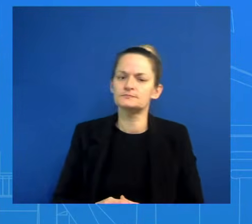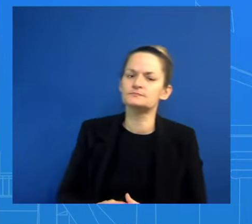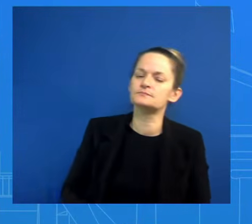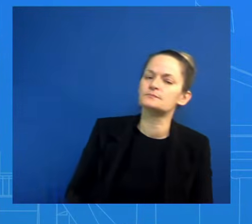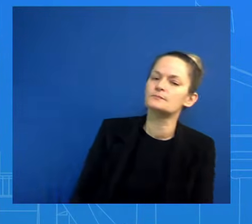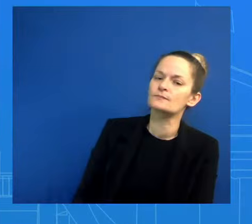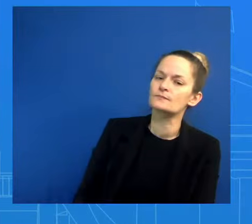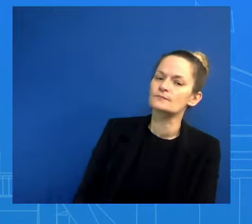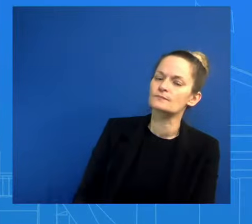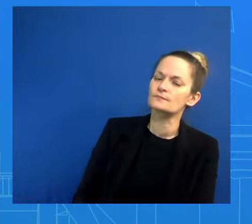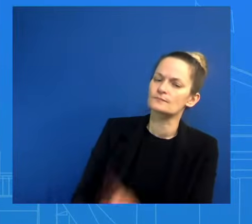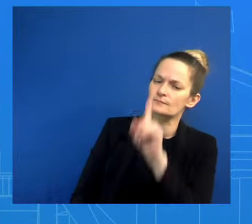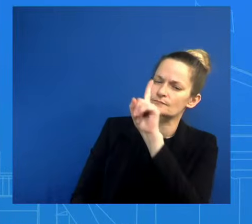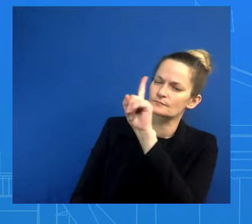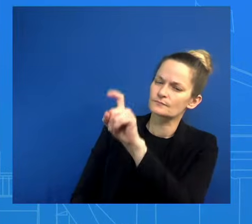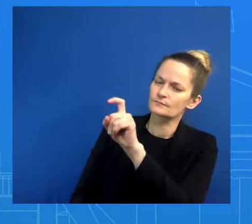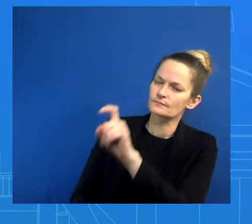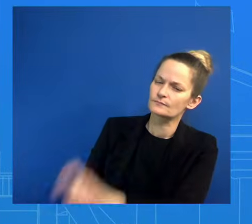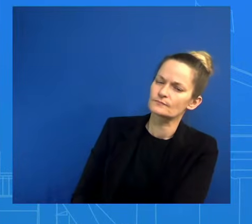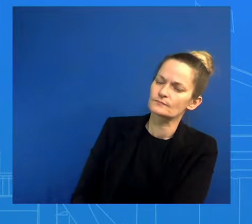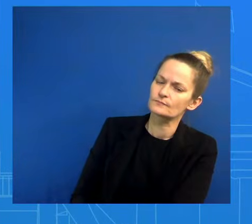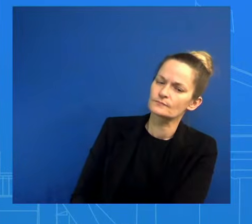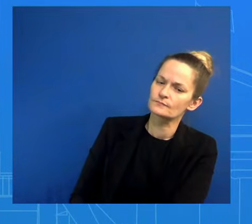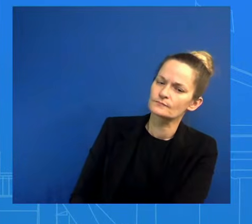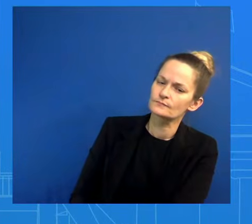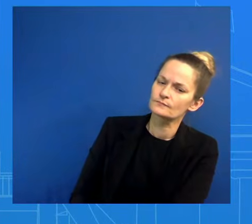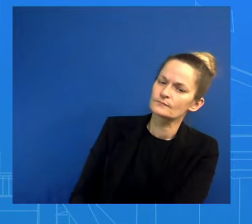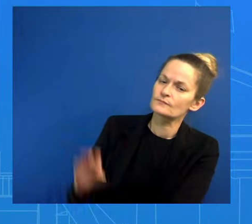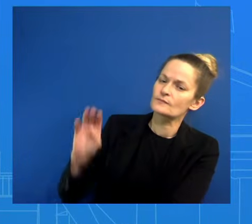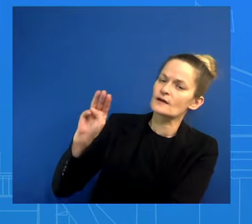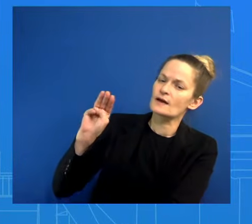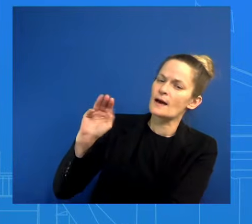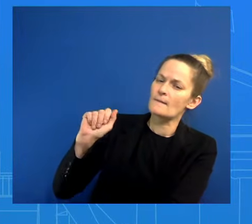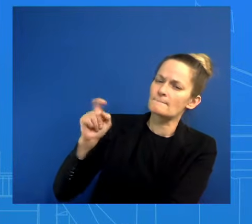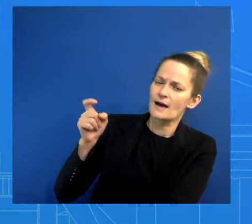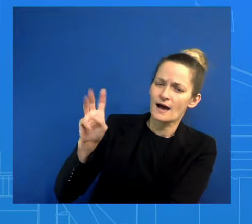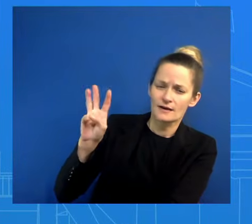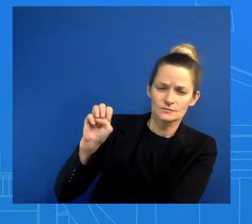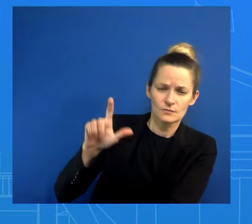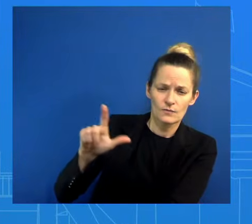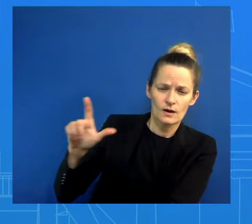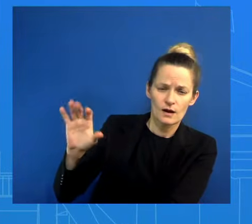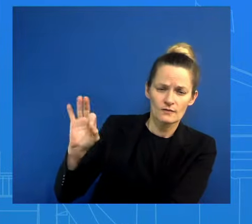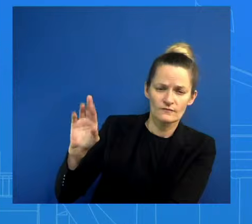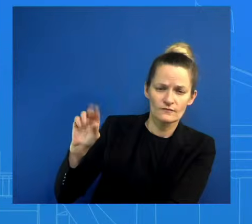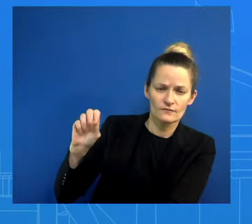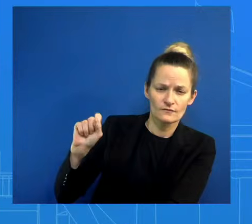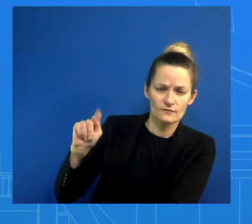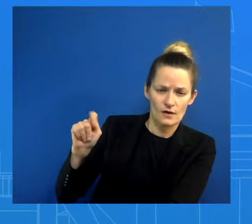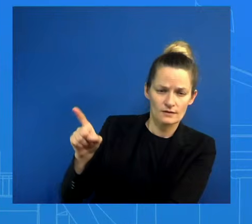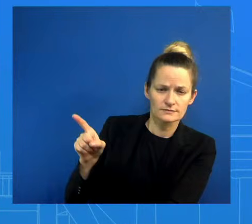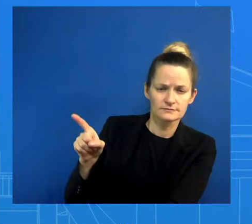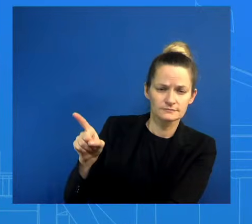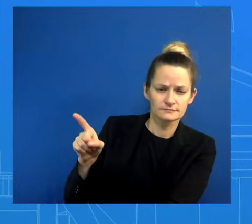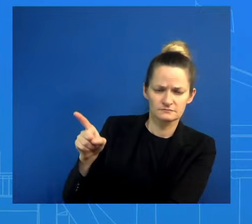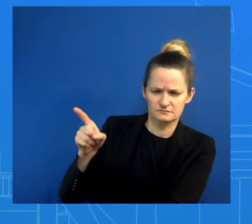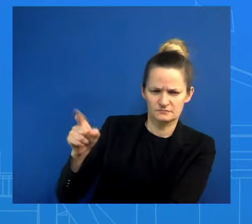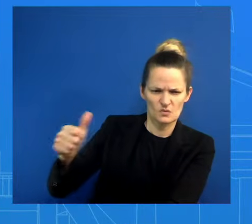or an application because of really bad credit. Are you -- I know that you've looked at housing inequities